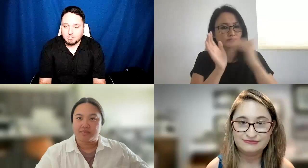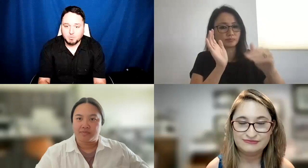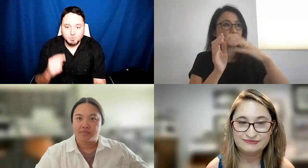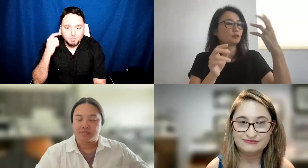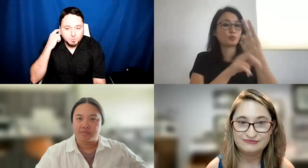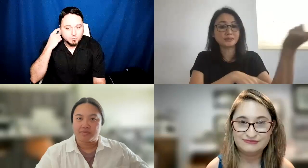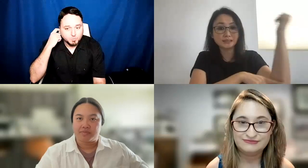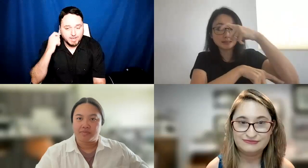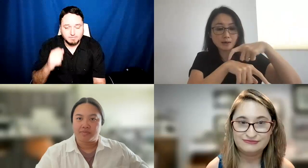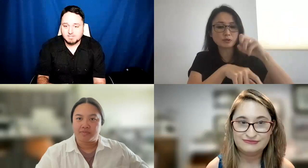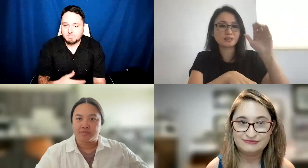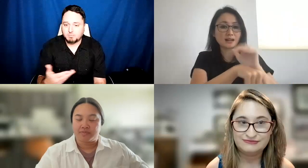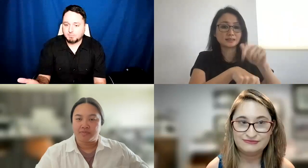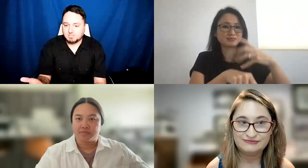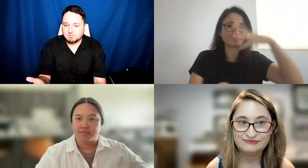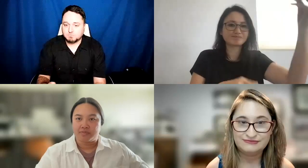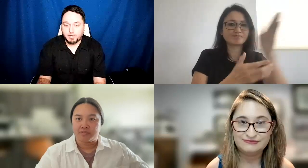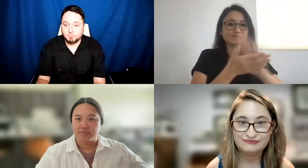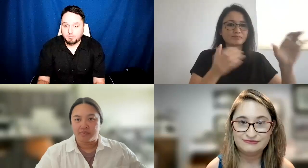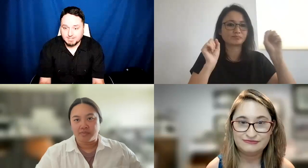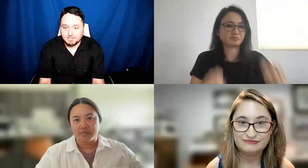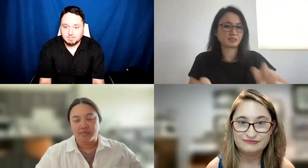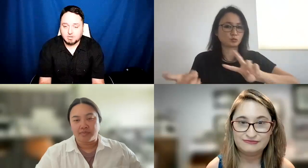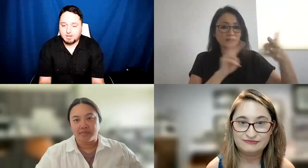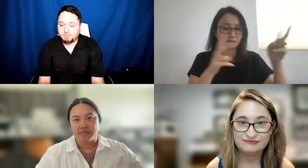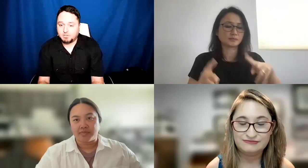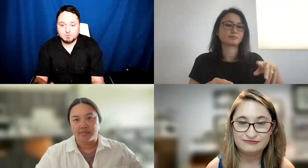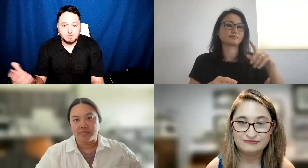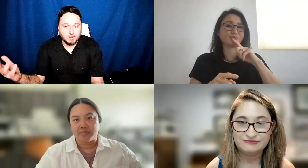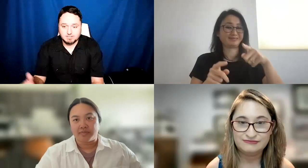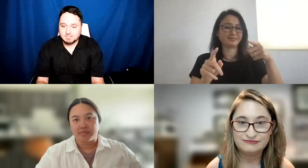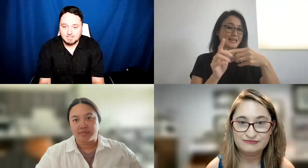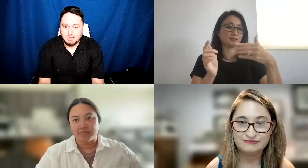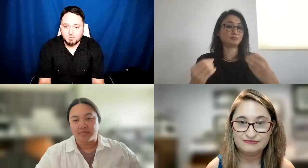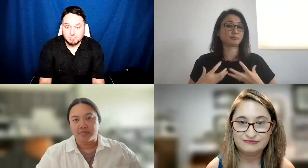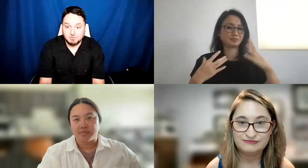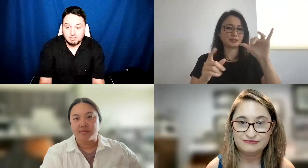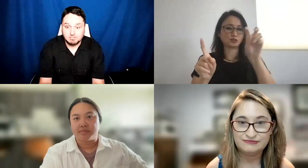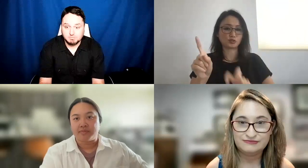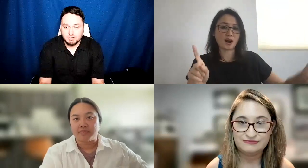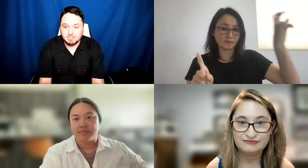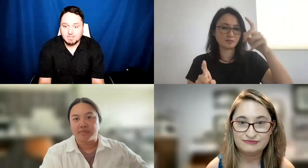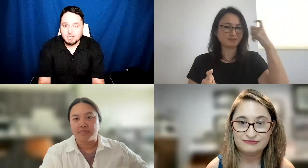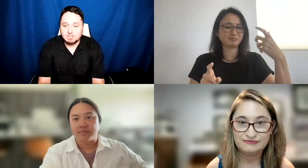and something that we're able to wear repeatedly, you know, to go out, it's a nice day. Actually it is pretty nice.